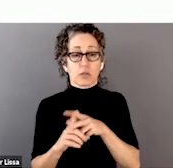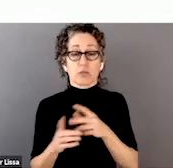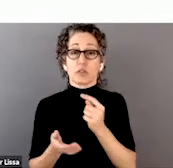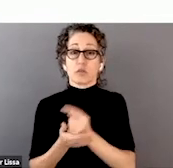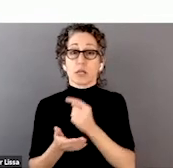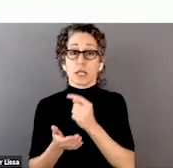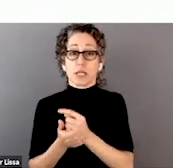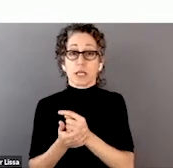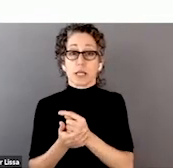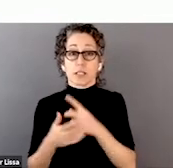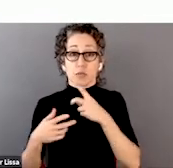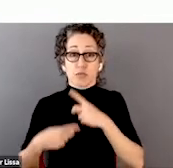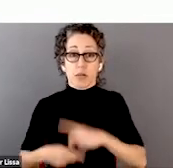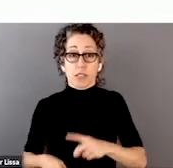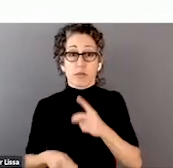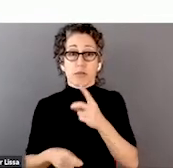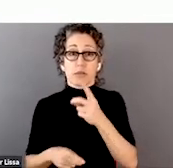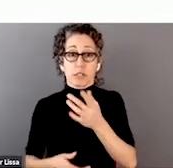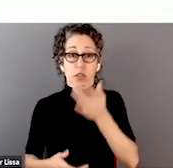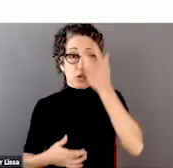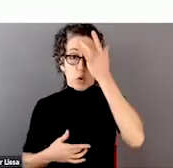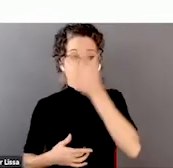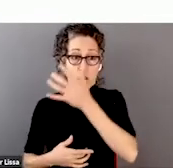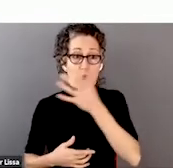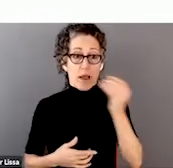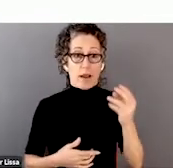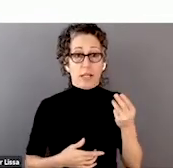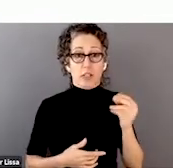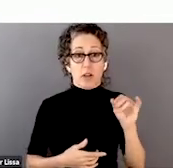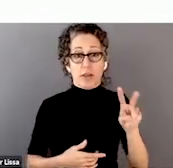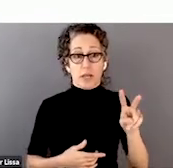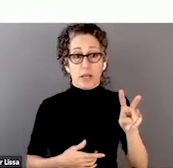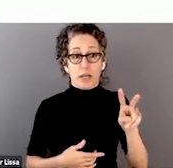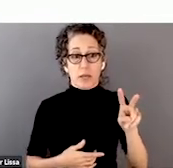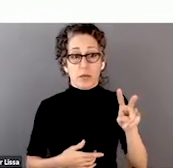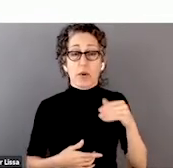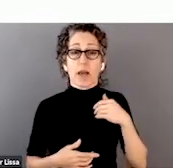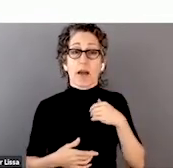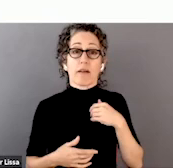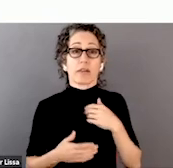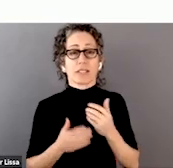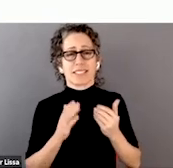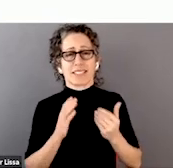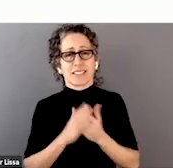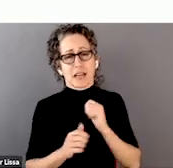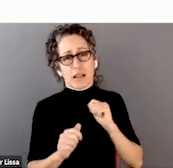disorder, we show that our approach achieve state-of-the-art performance in comparison to existing